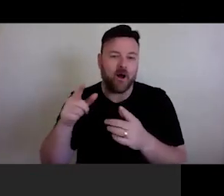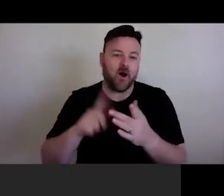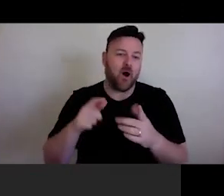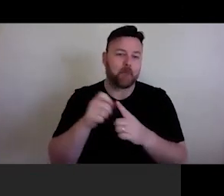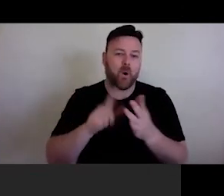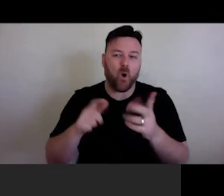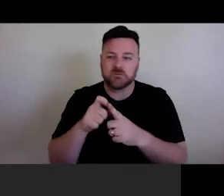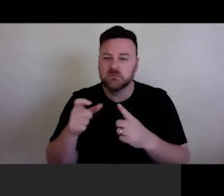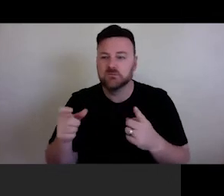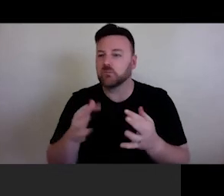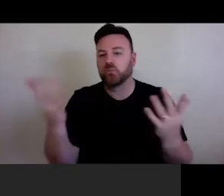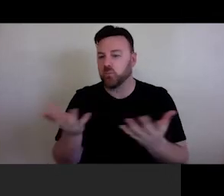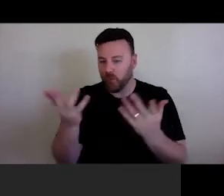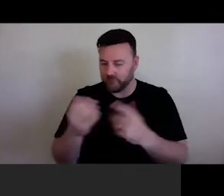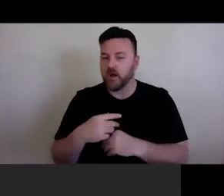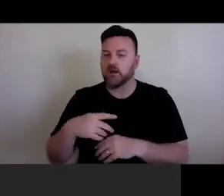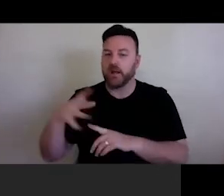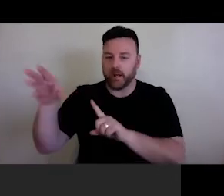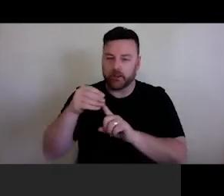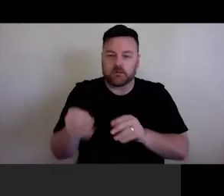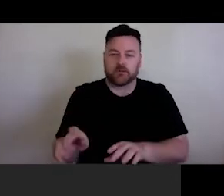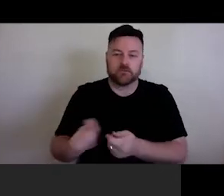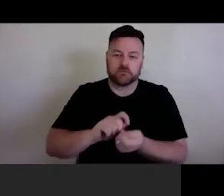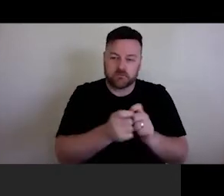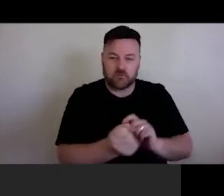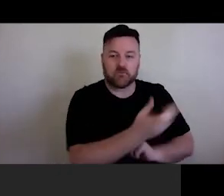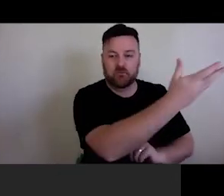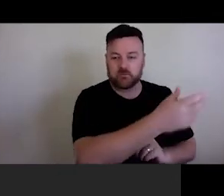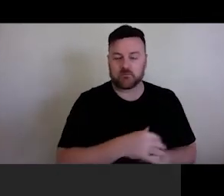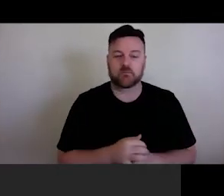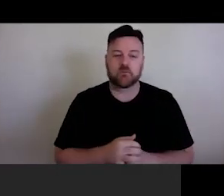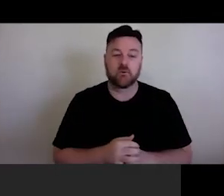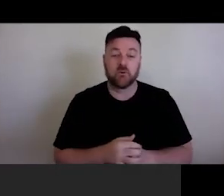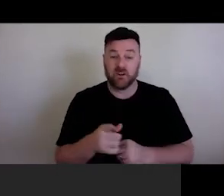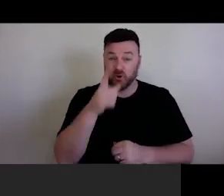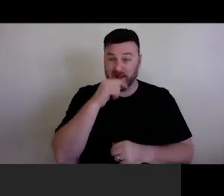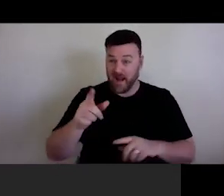feed effectively. You can set up multiple angles and you can even